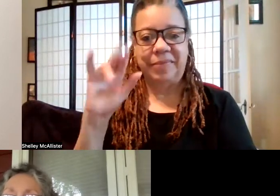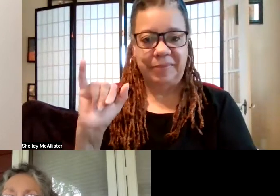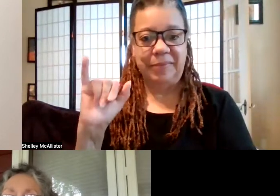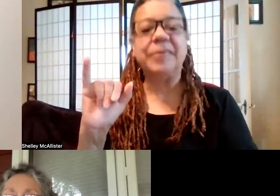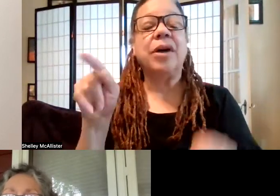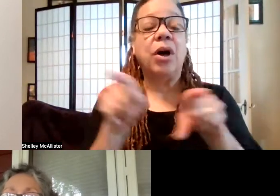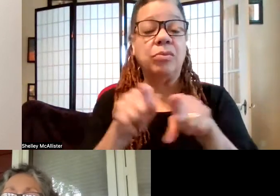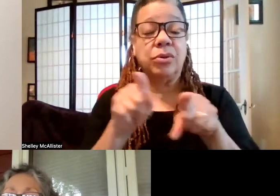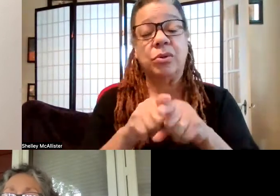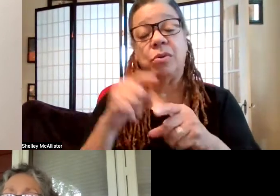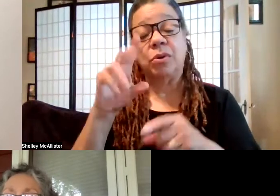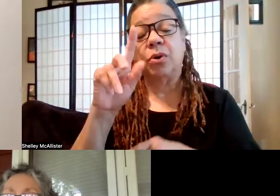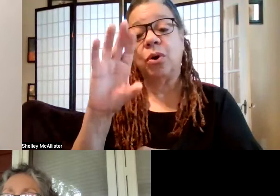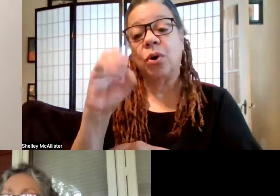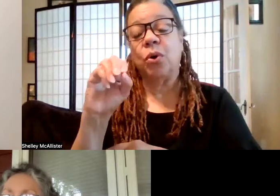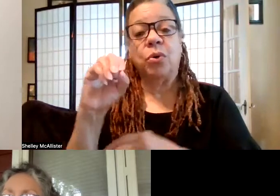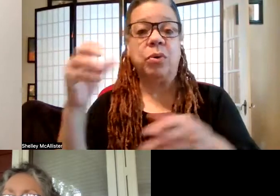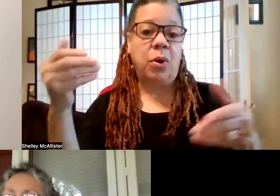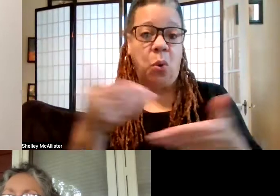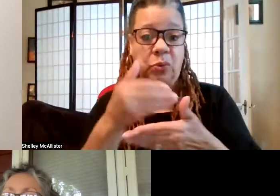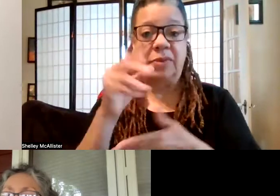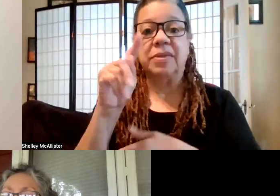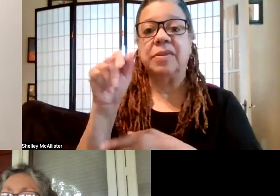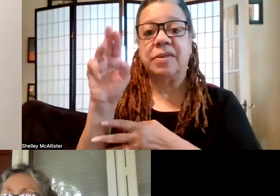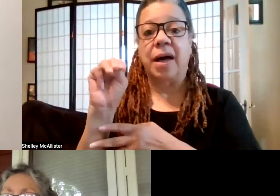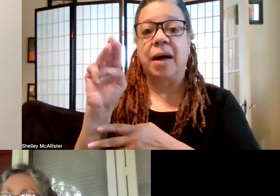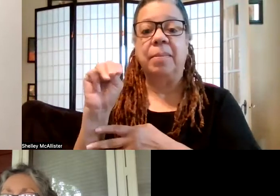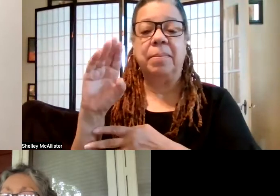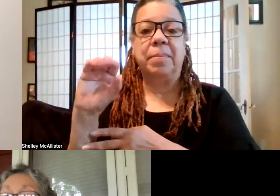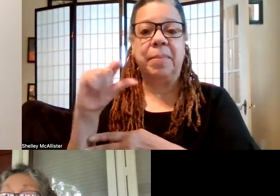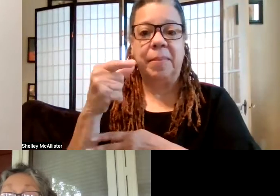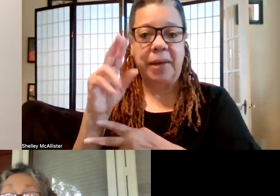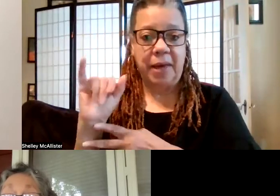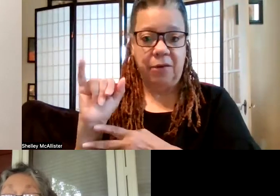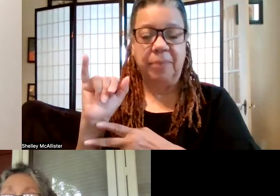McGary and ASL interpreter Shelly. We at Dracut Arts want to make it clear